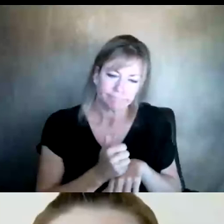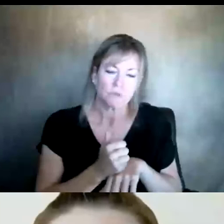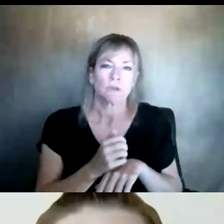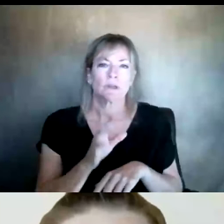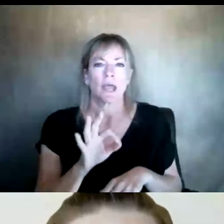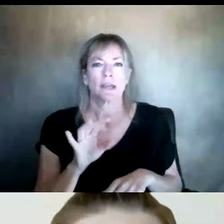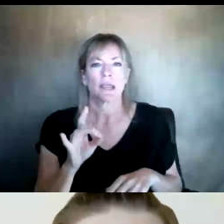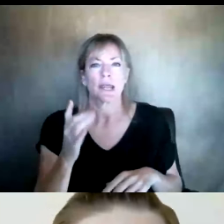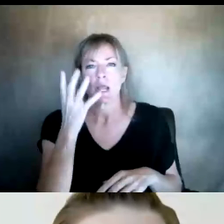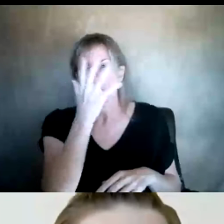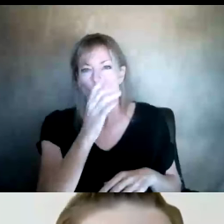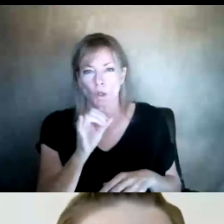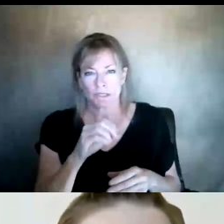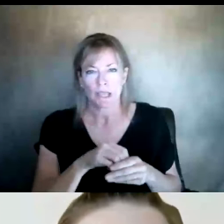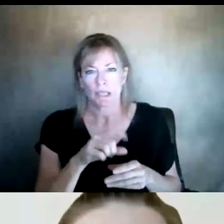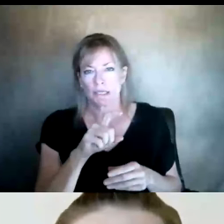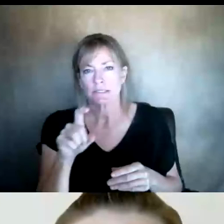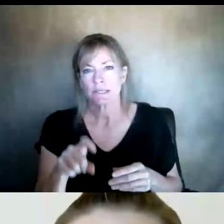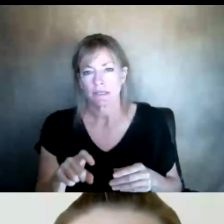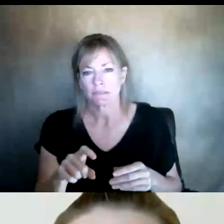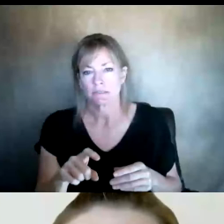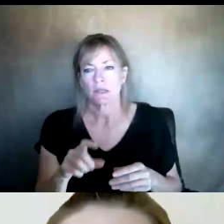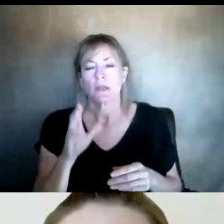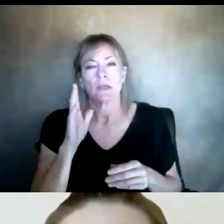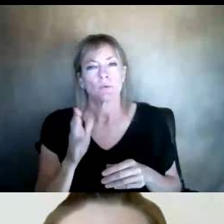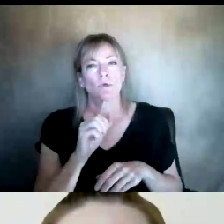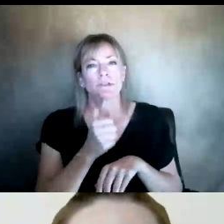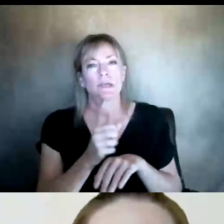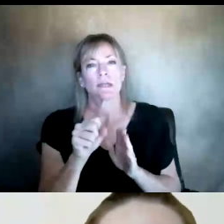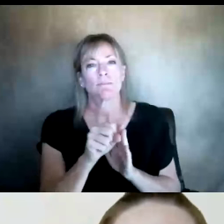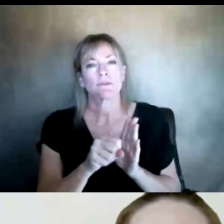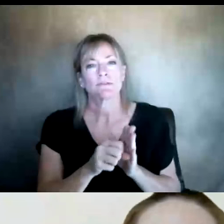LOOKS LIKE IN TEXAS. WOULD SET UP A STATEWIDE TRUST FUND THAT WE